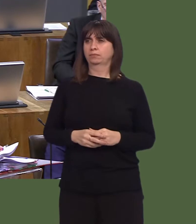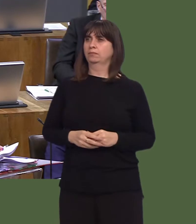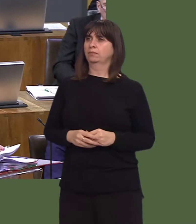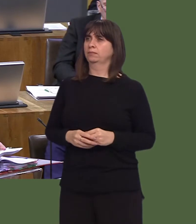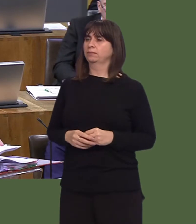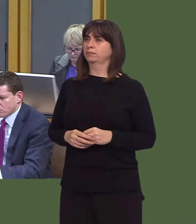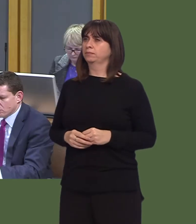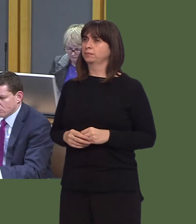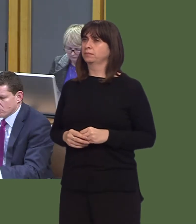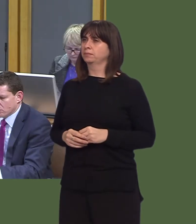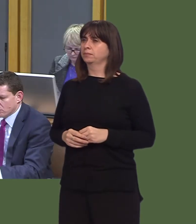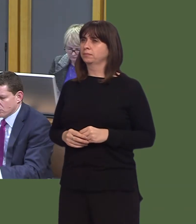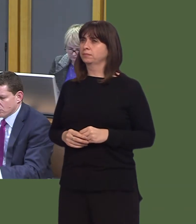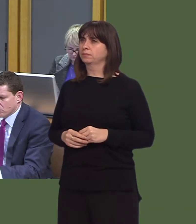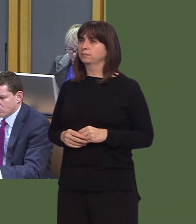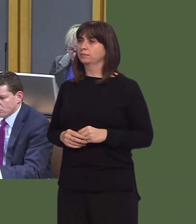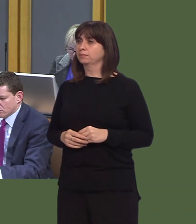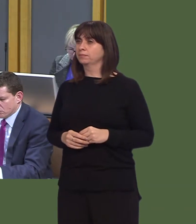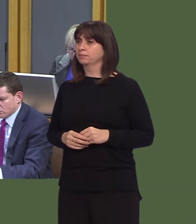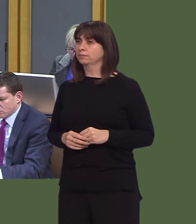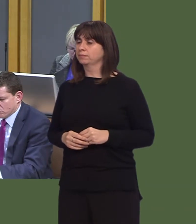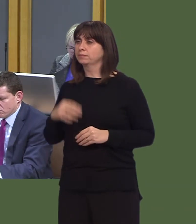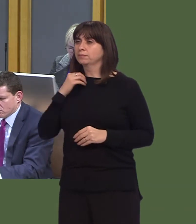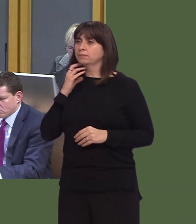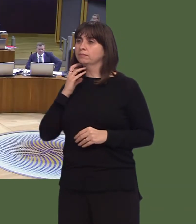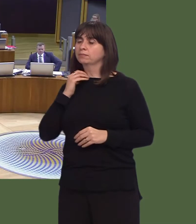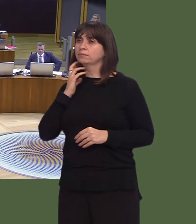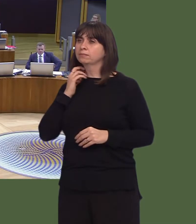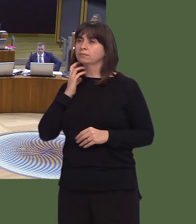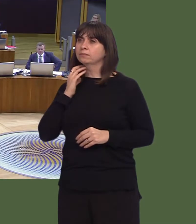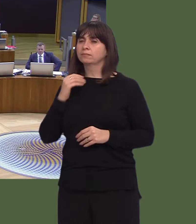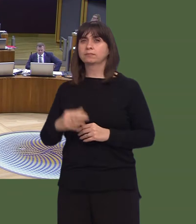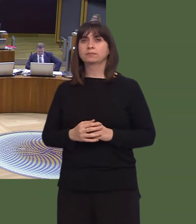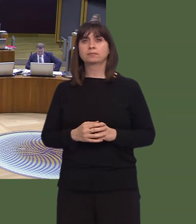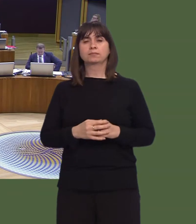Caroline Jones AM: First Minister, a large number of out-patient appointments are for